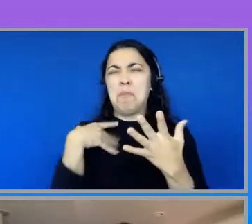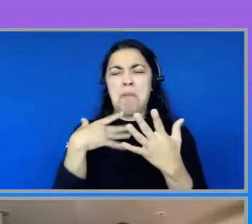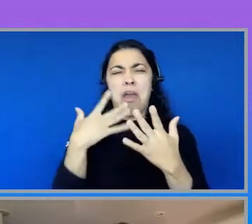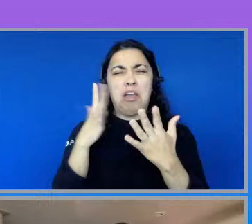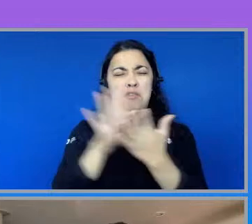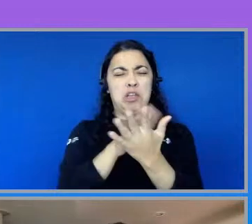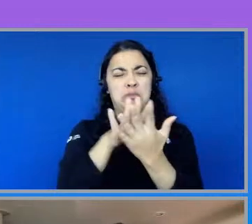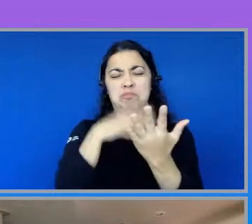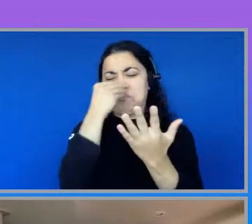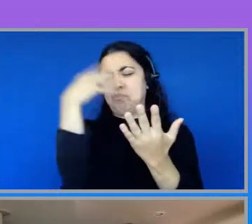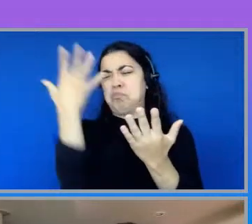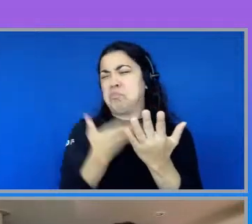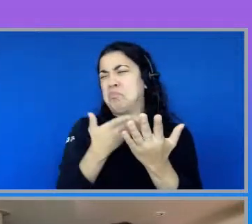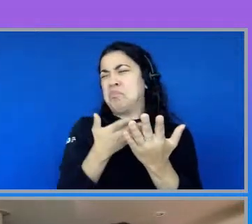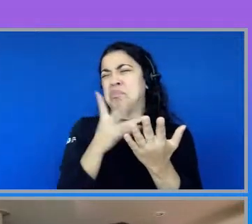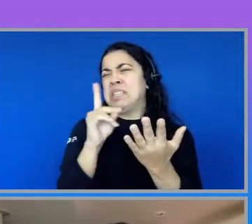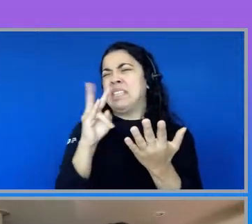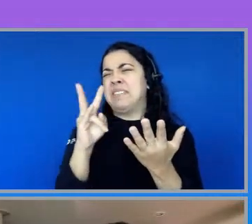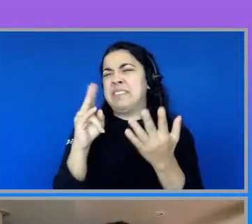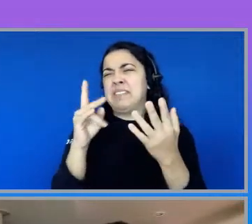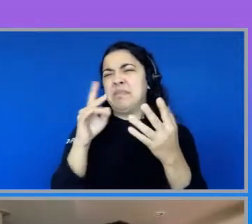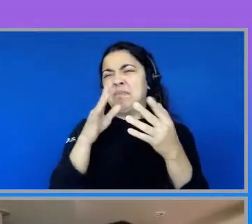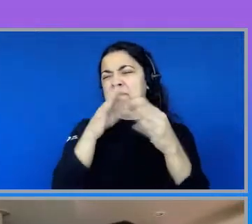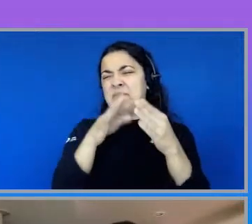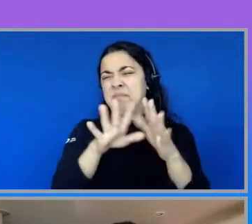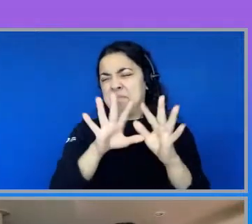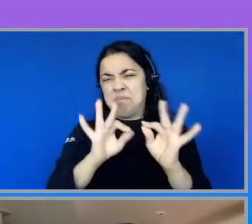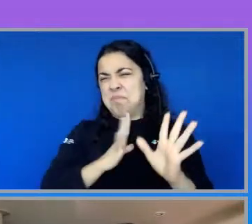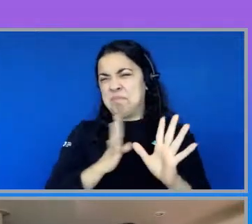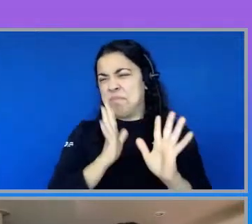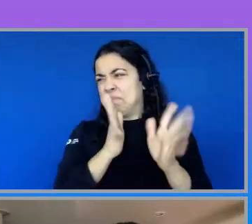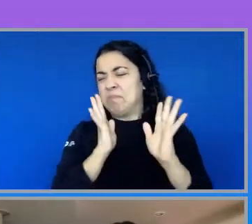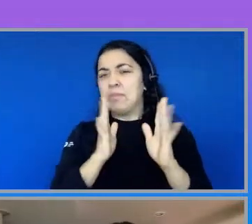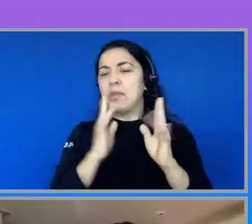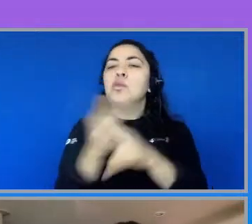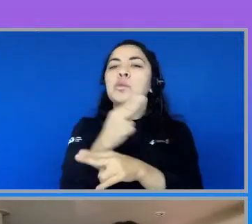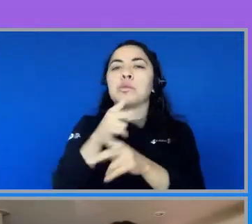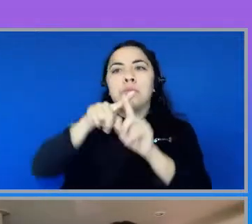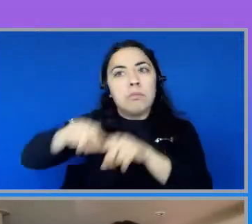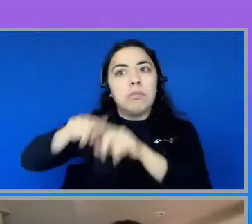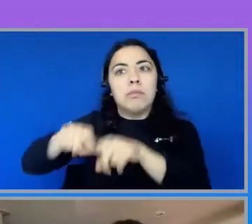of my document. It's a big pile